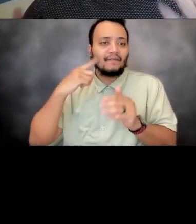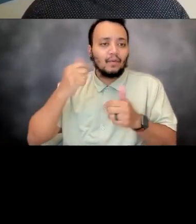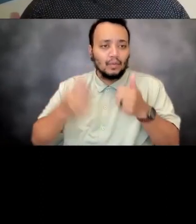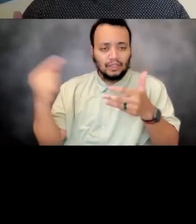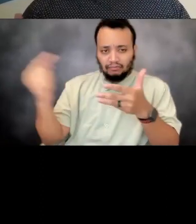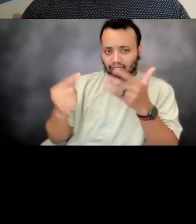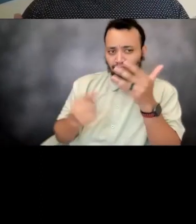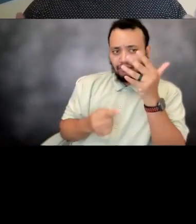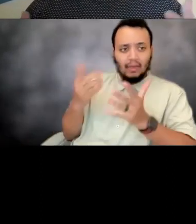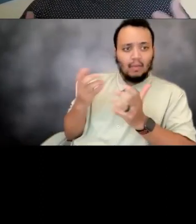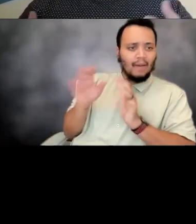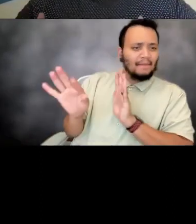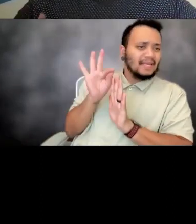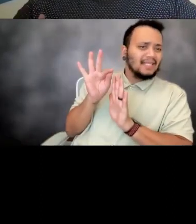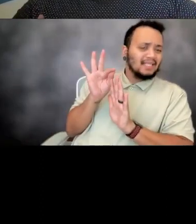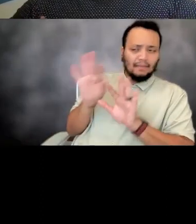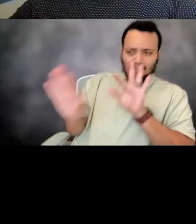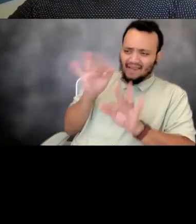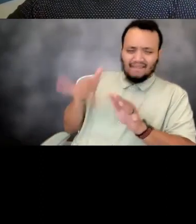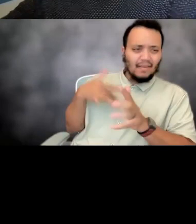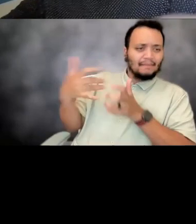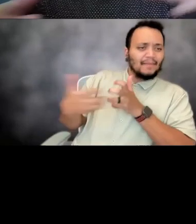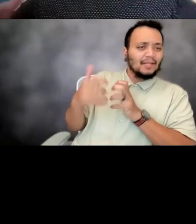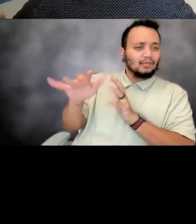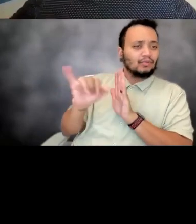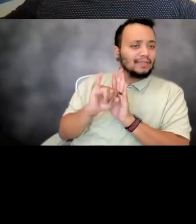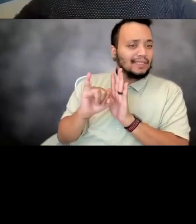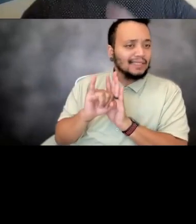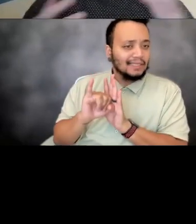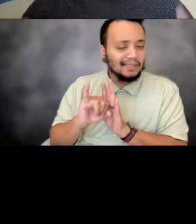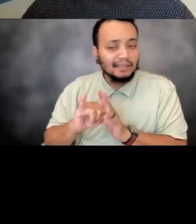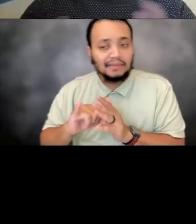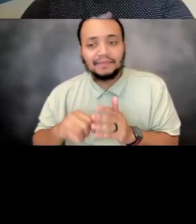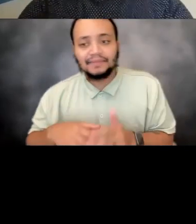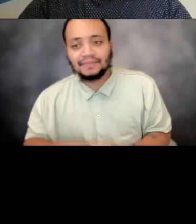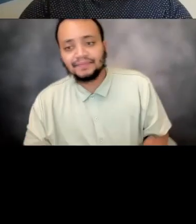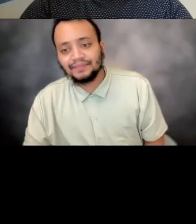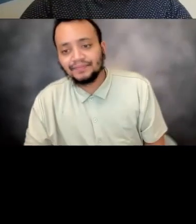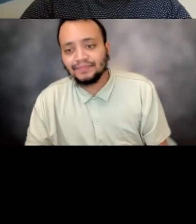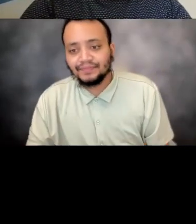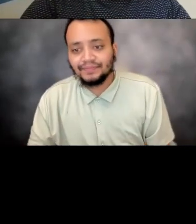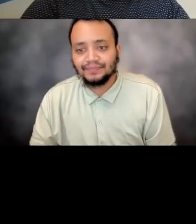knowing that, you know, there may be a wide range of people in those sessions.